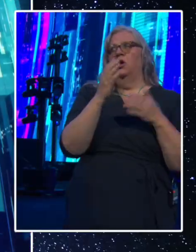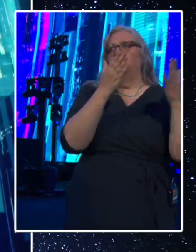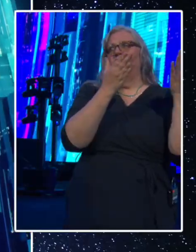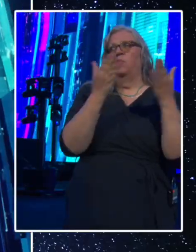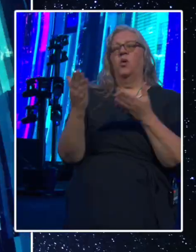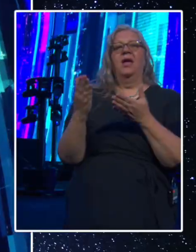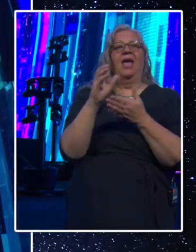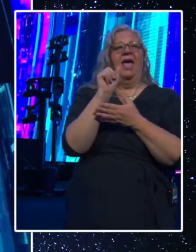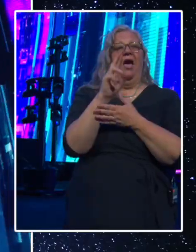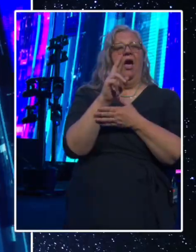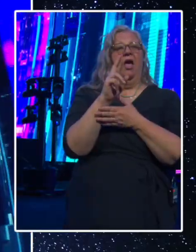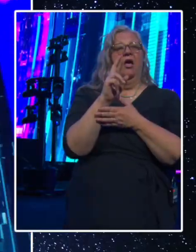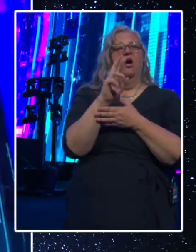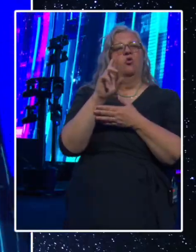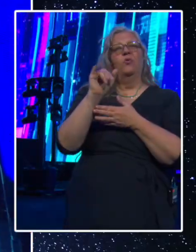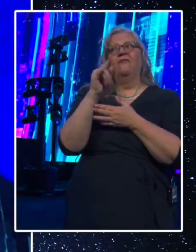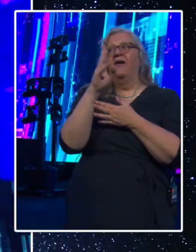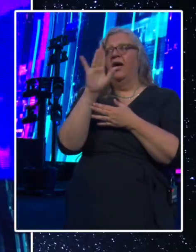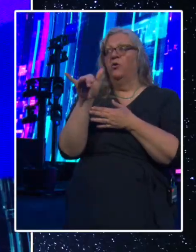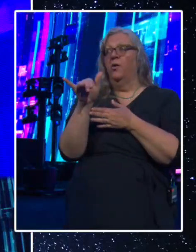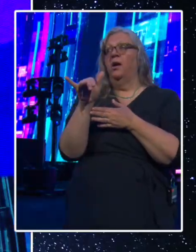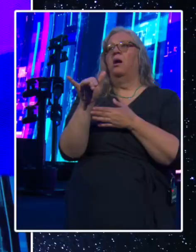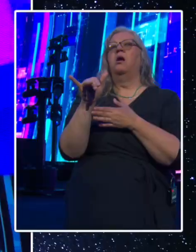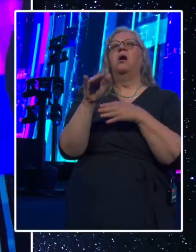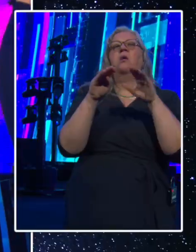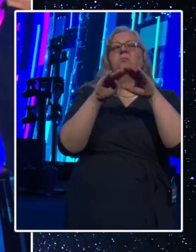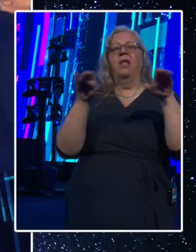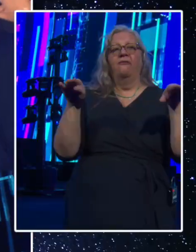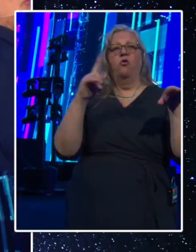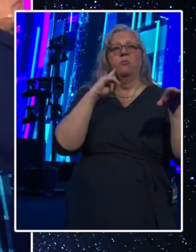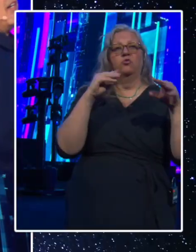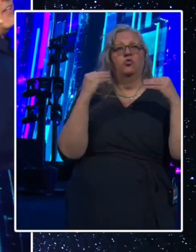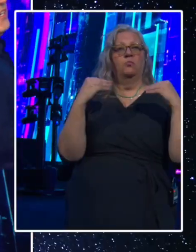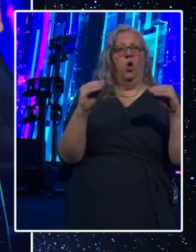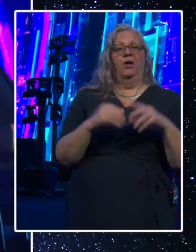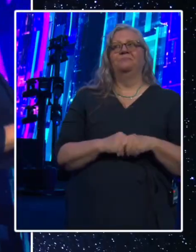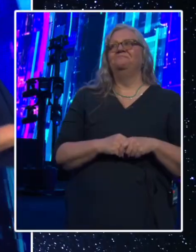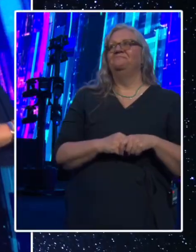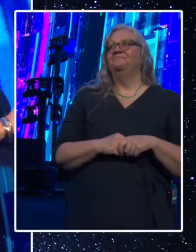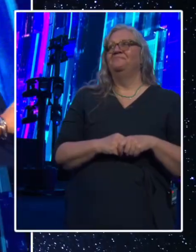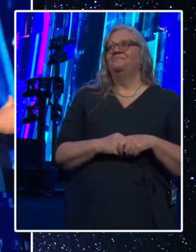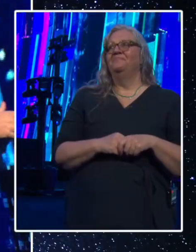to bring its AI refinery platform to market on Private Cloud AI.